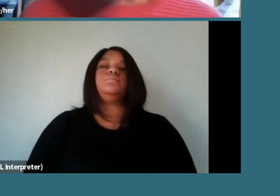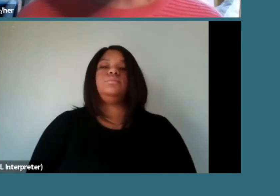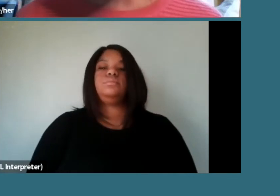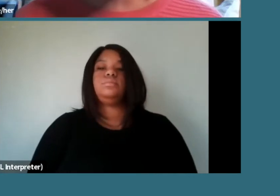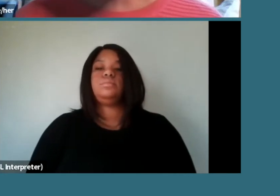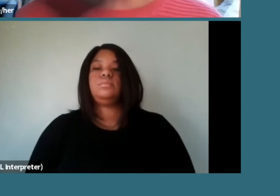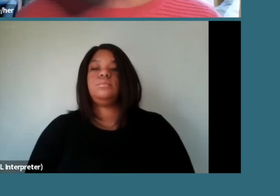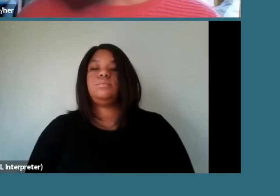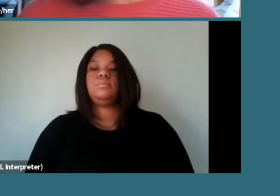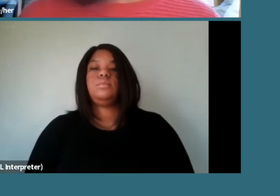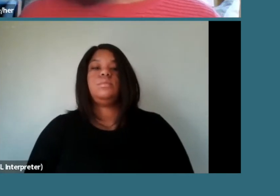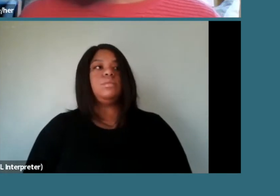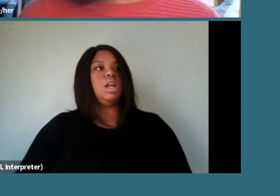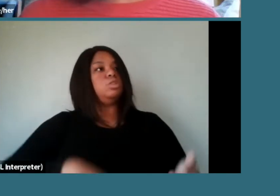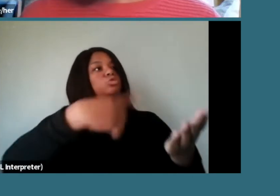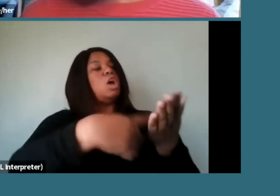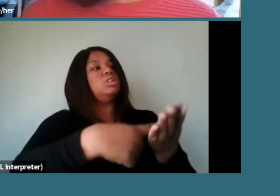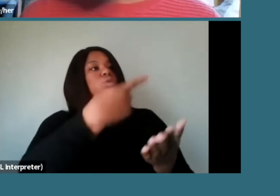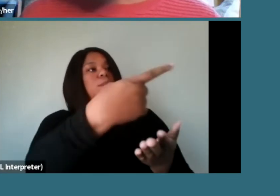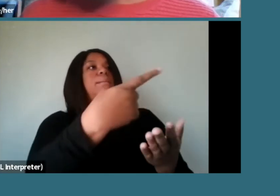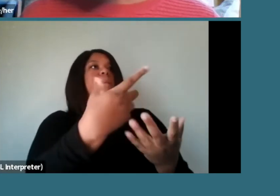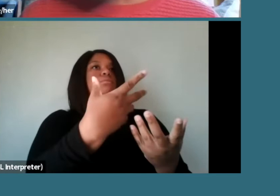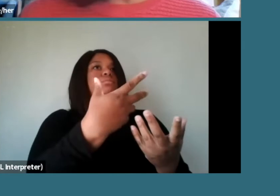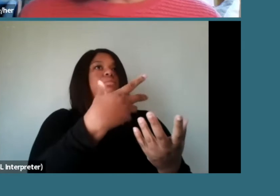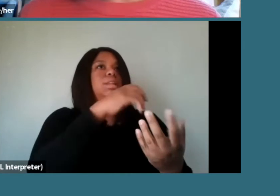talking to them about their lack of alt text and explaining why it's important.